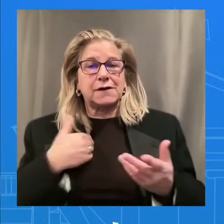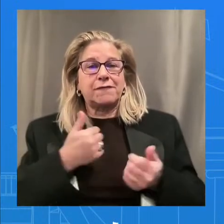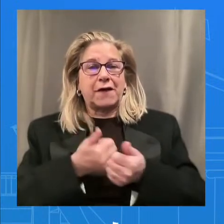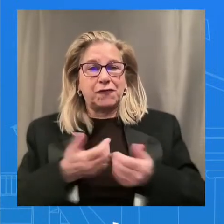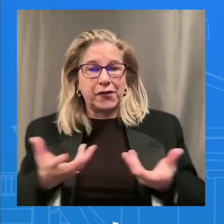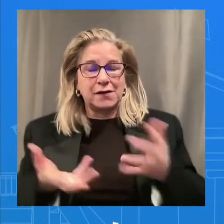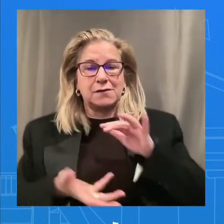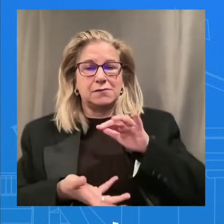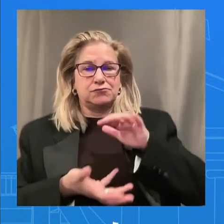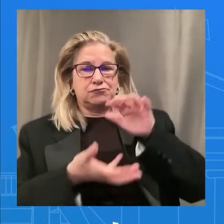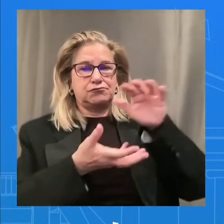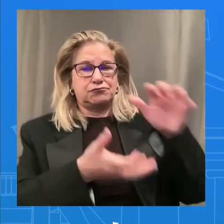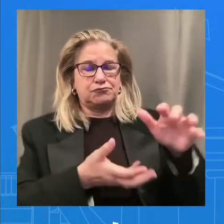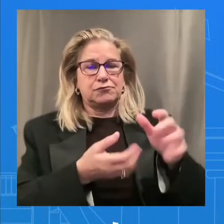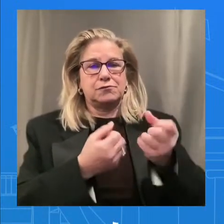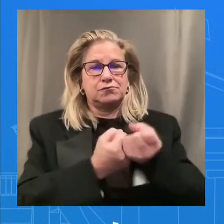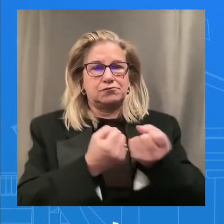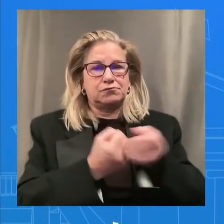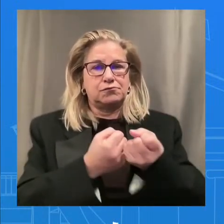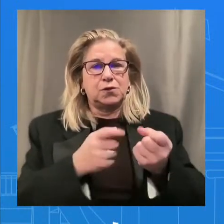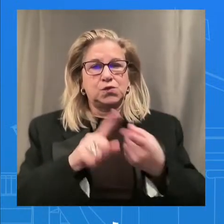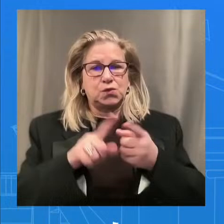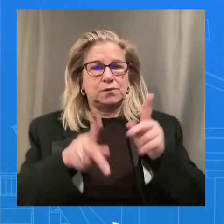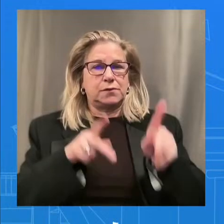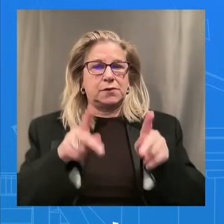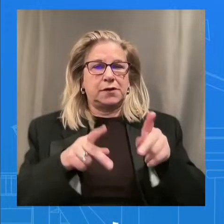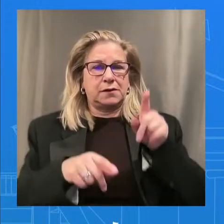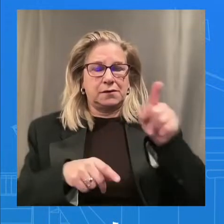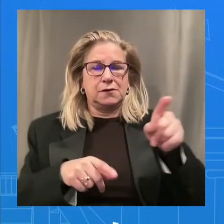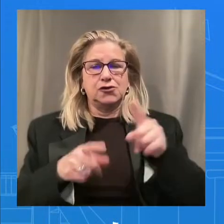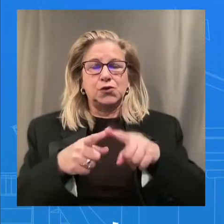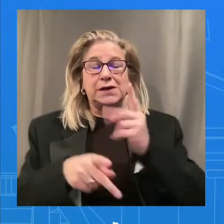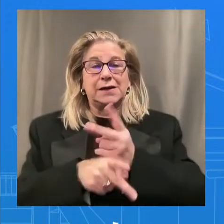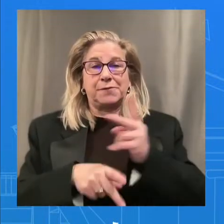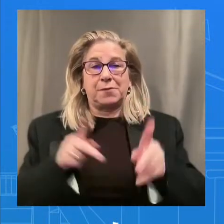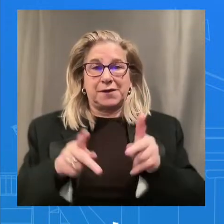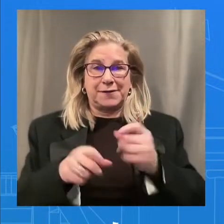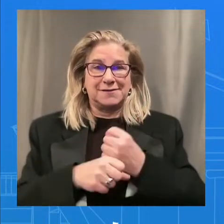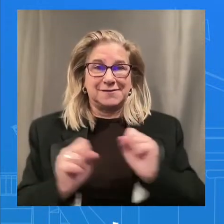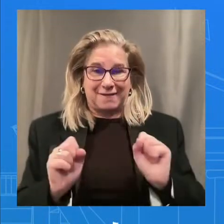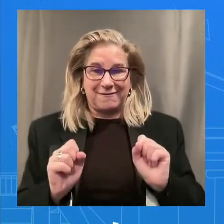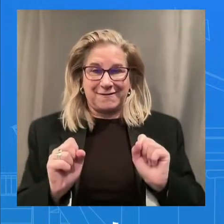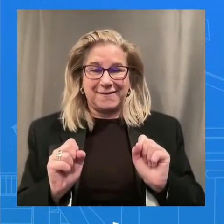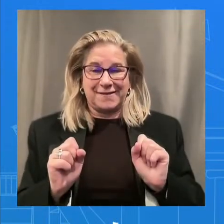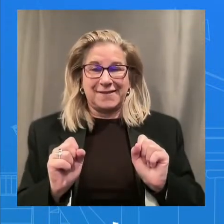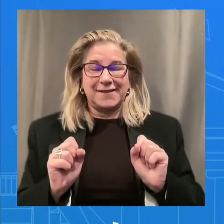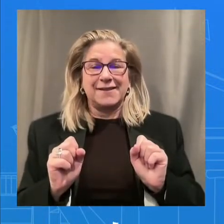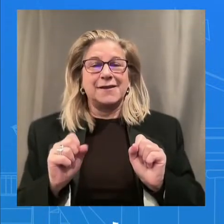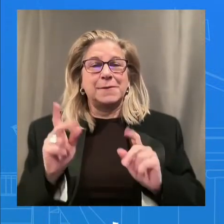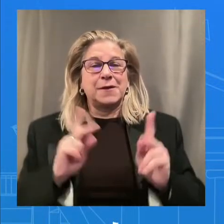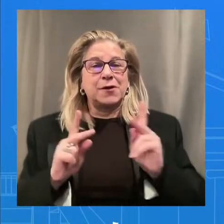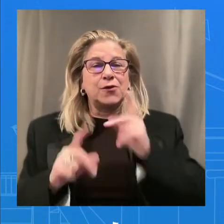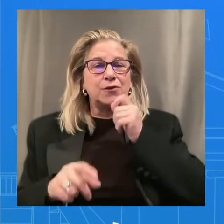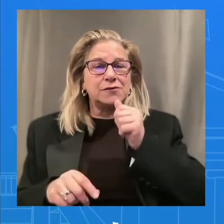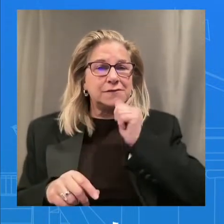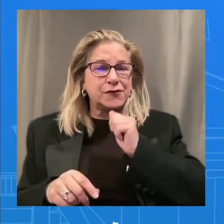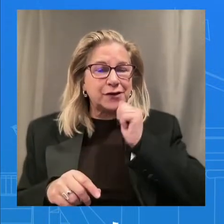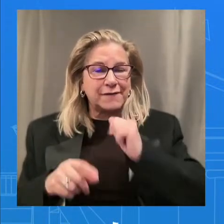they’re keeping people safe who are dealing with this wildfires. It gets in the way of that. It puts people’s lives in danger.